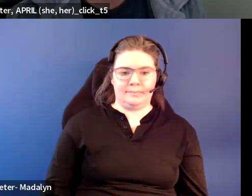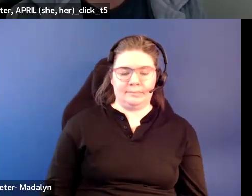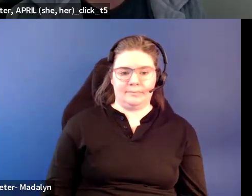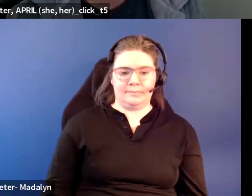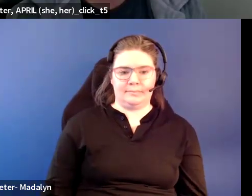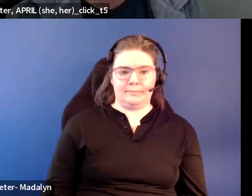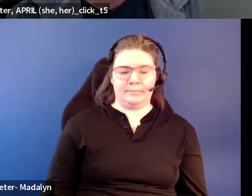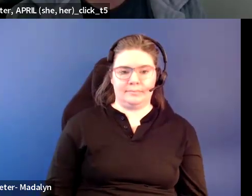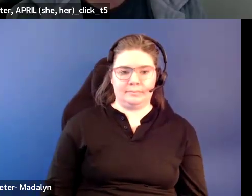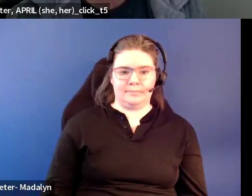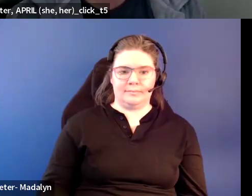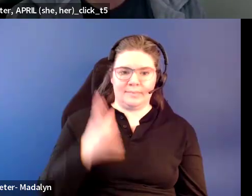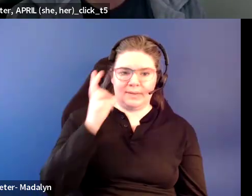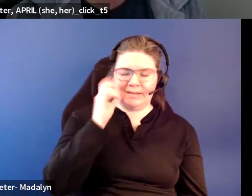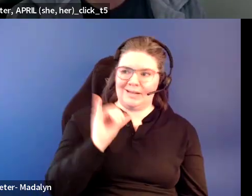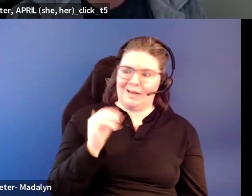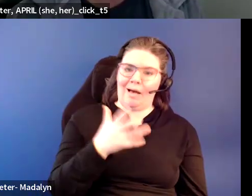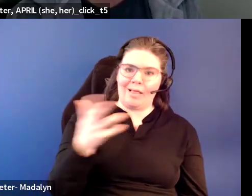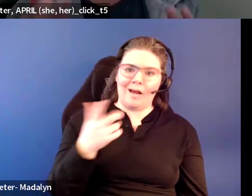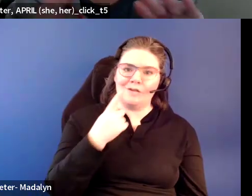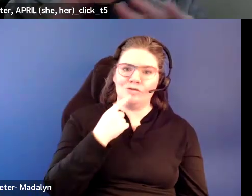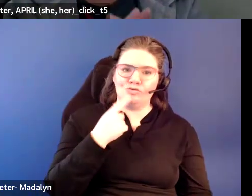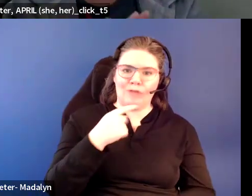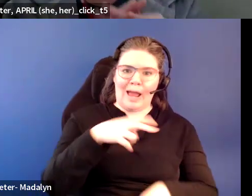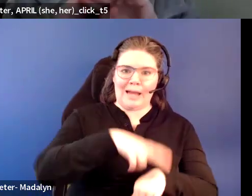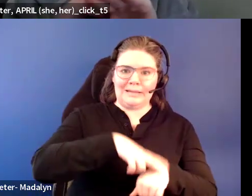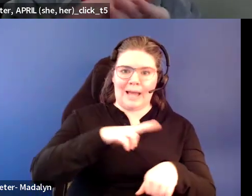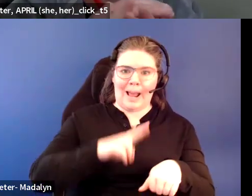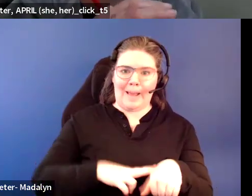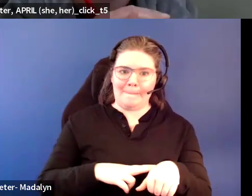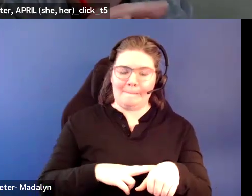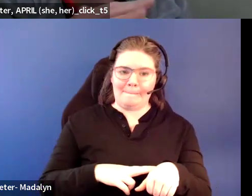Sierra Royster, APRIL (she, her): it sounds like a lot of red tape, but is crossing over each other, you know. Like.